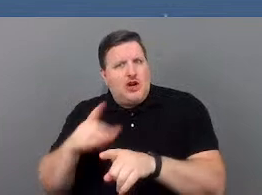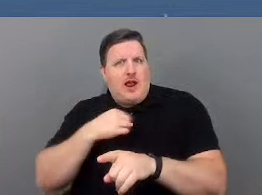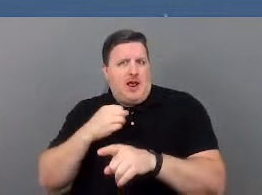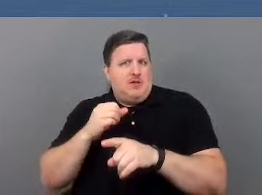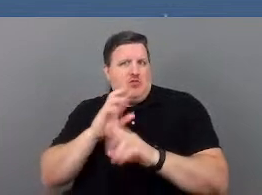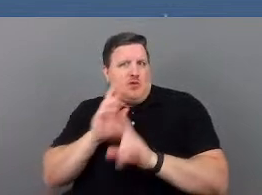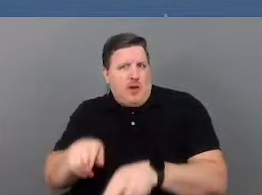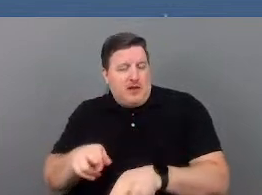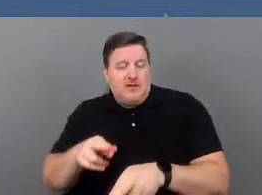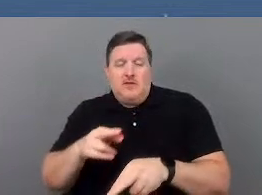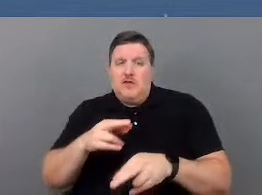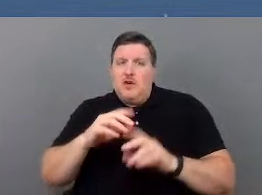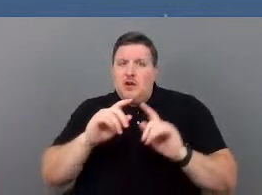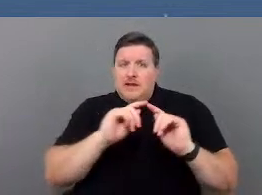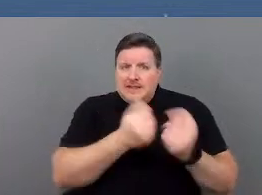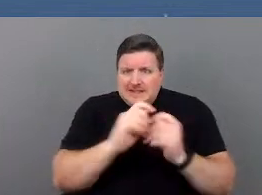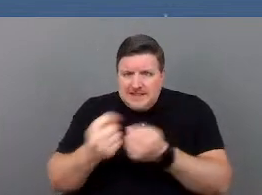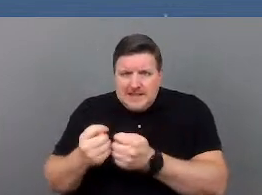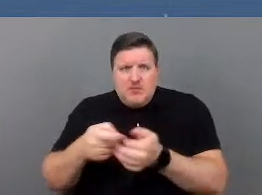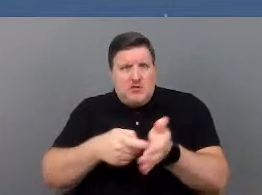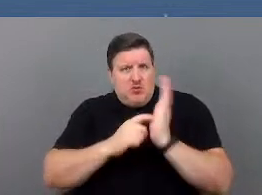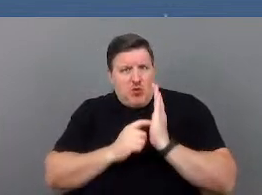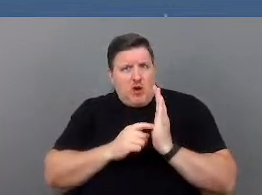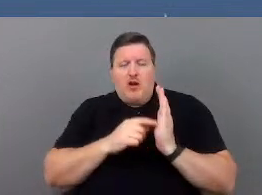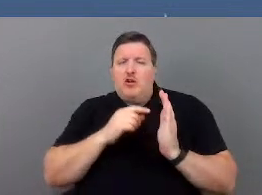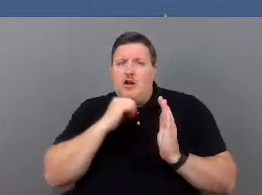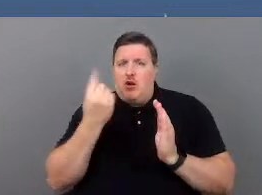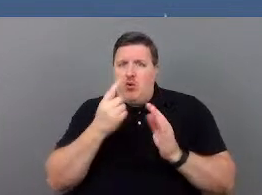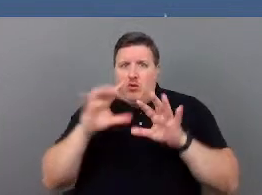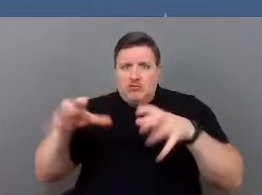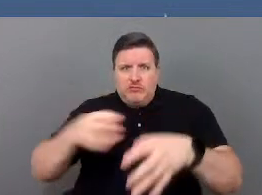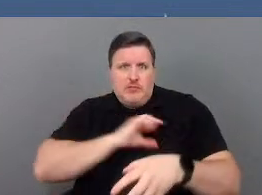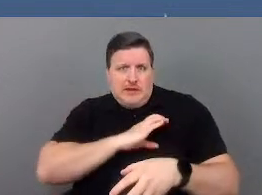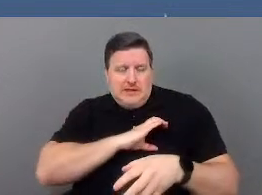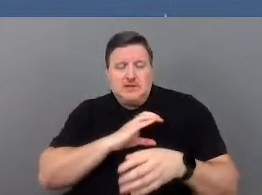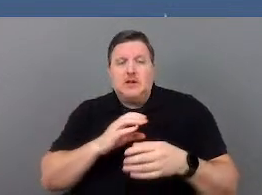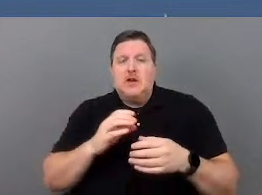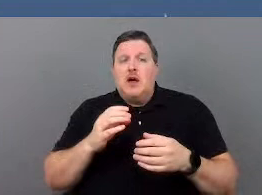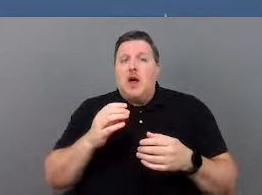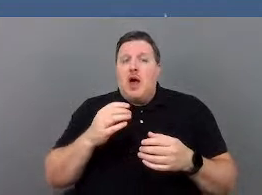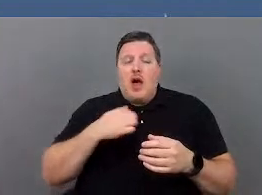WORK THAT IS CARRIED OUT BY A VARIETY OF TEAMS, THE RIGHT DURING THE ELECTION SEASON, I HEARD THE MAYOR, AND MANY OF YOU